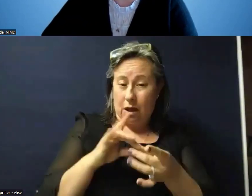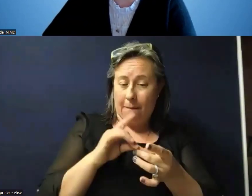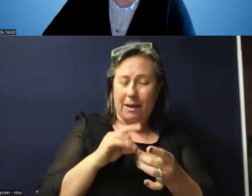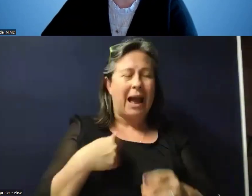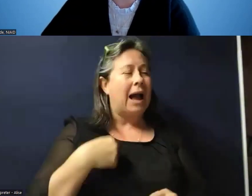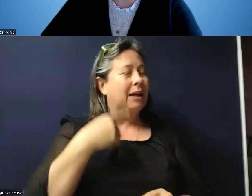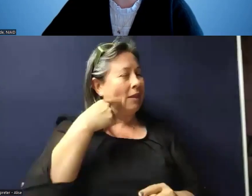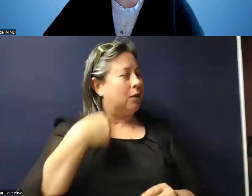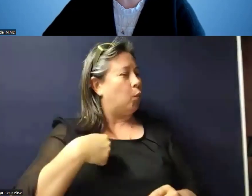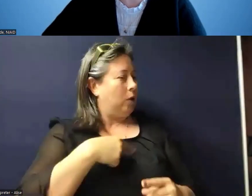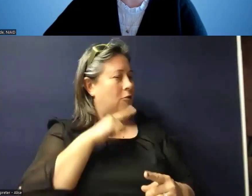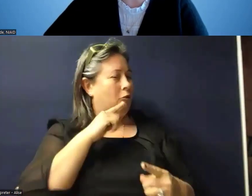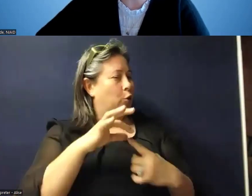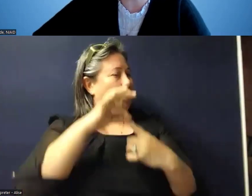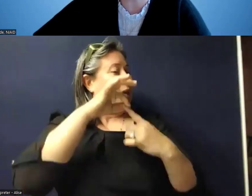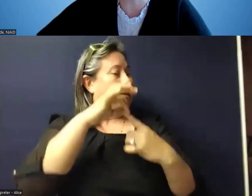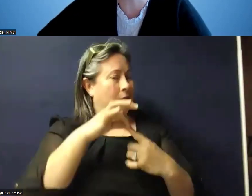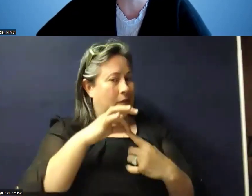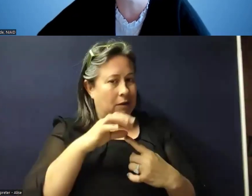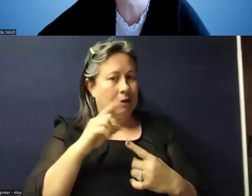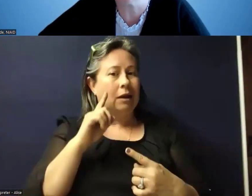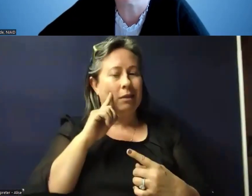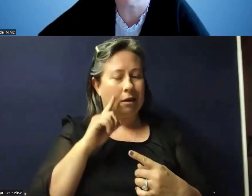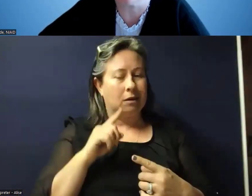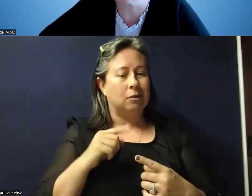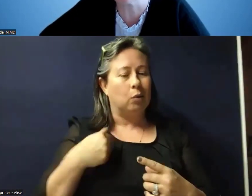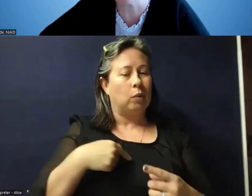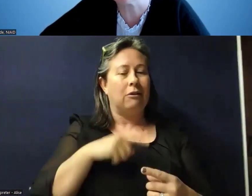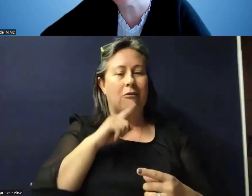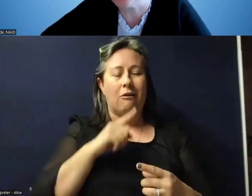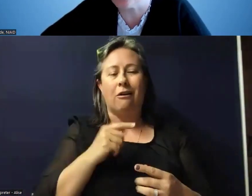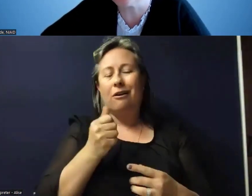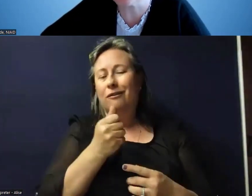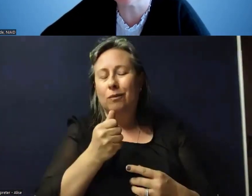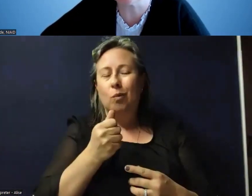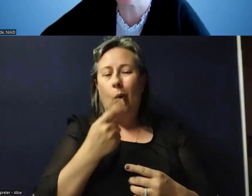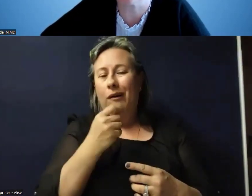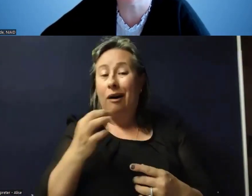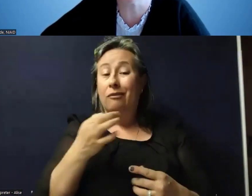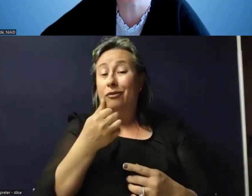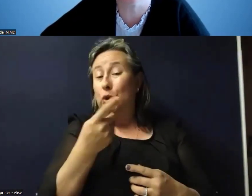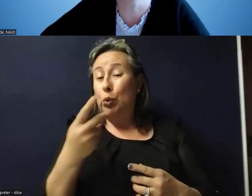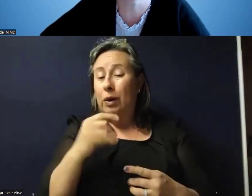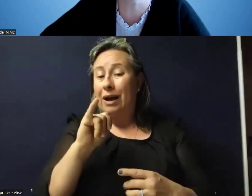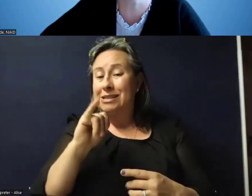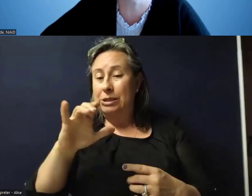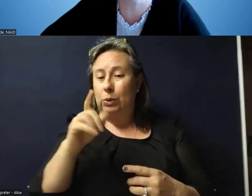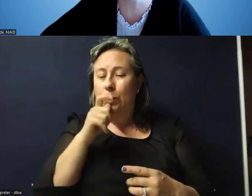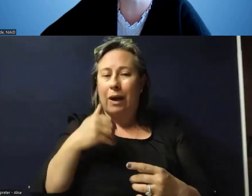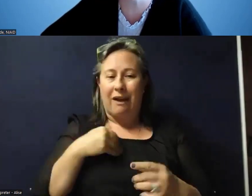I think we're one of the few ICs that actually have an additional office because we do have so much global involvement